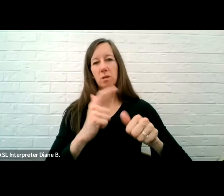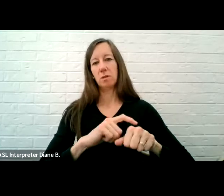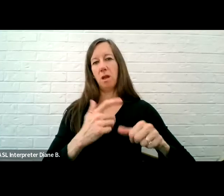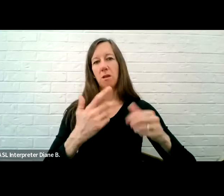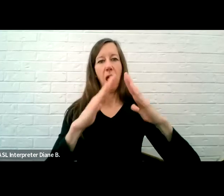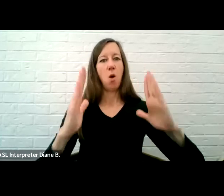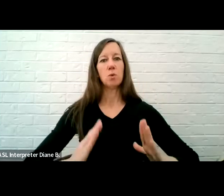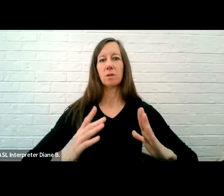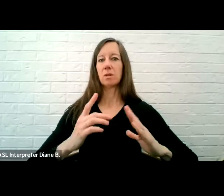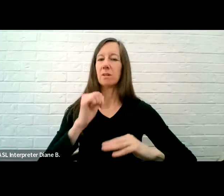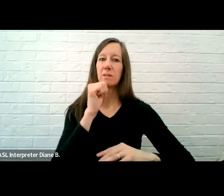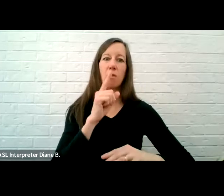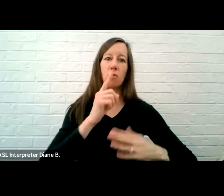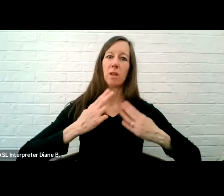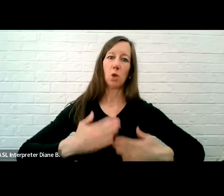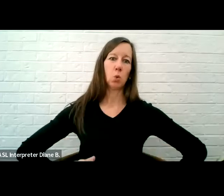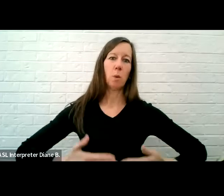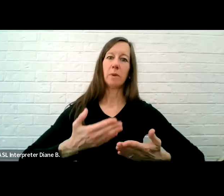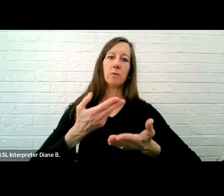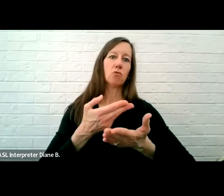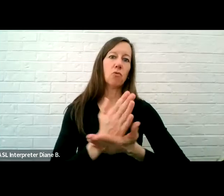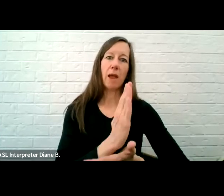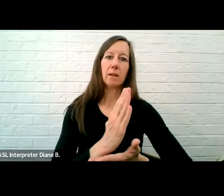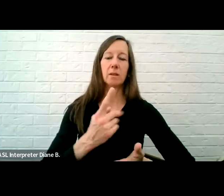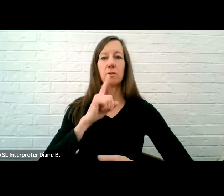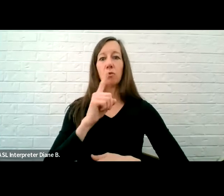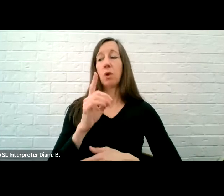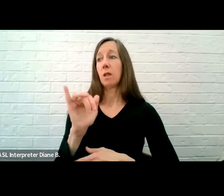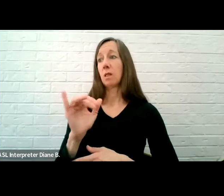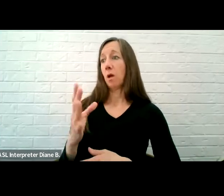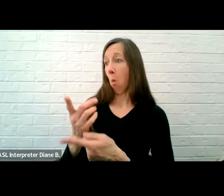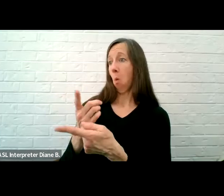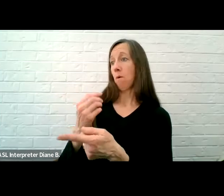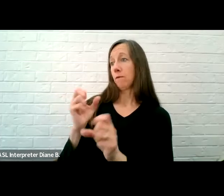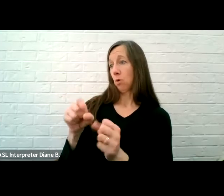It is treated as a commodity. We have witness housing markets worldwide transforms,